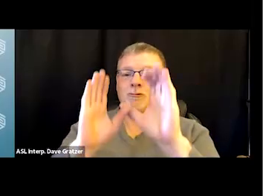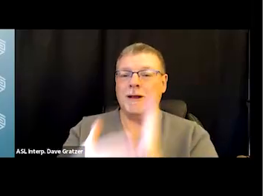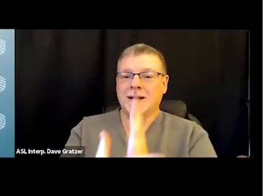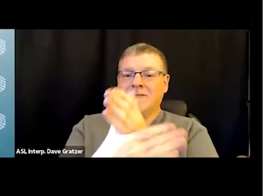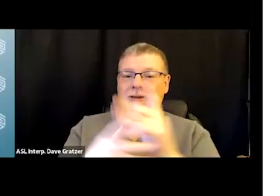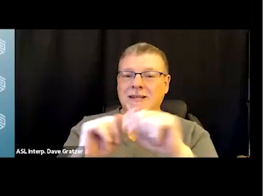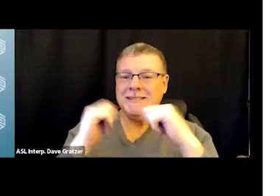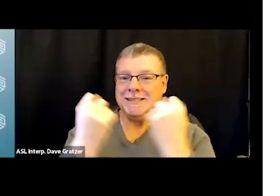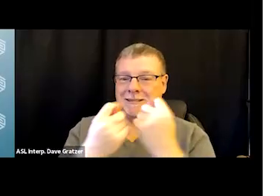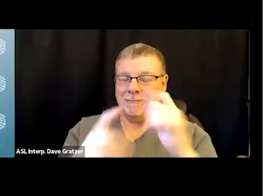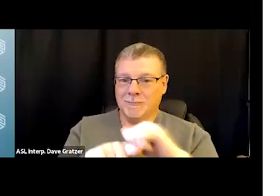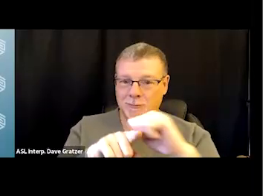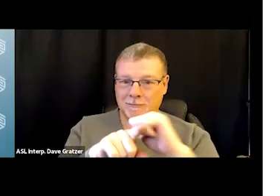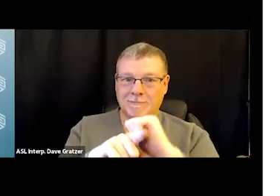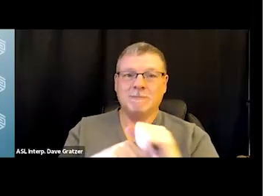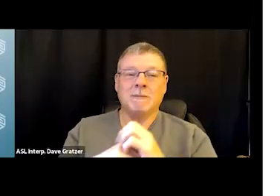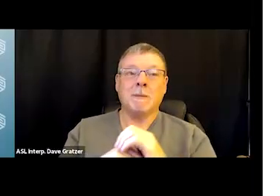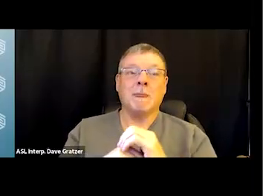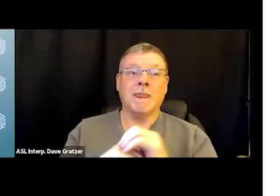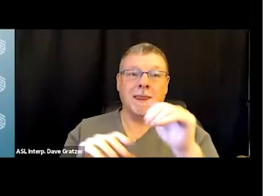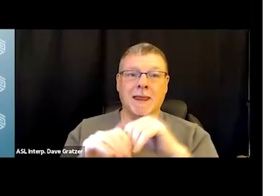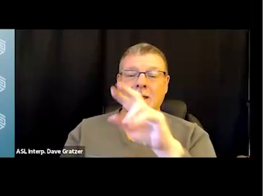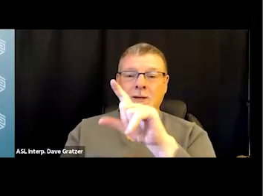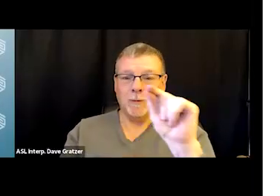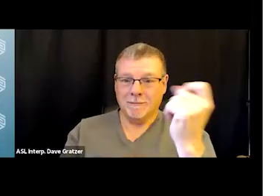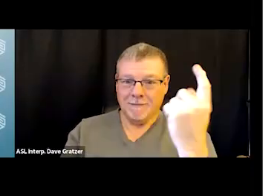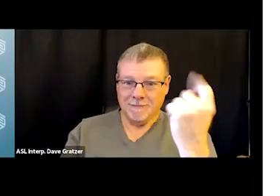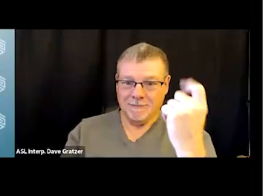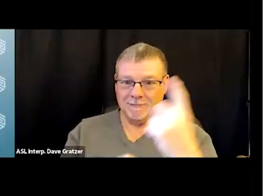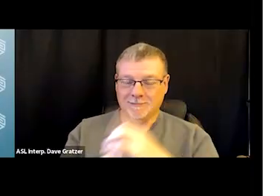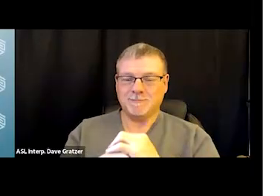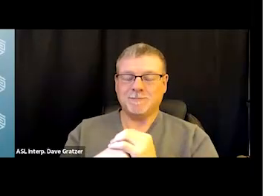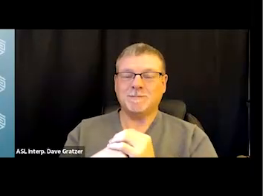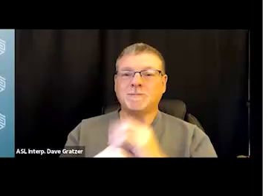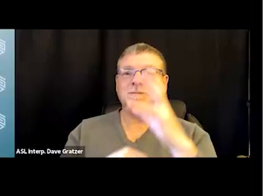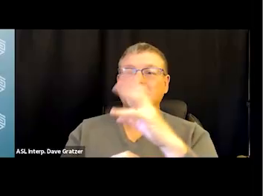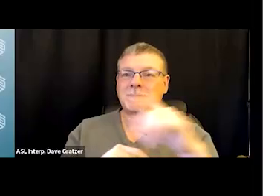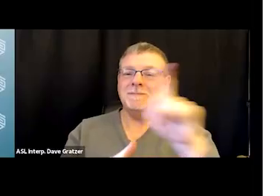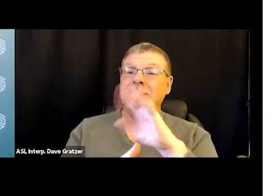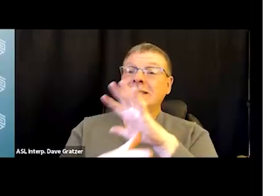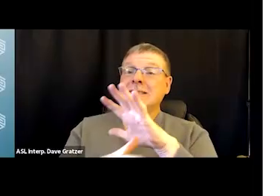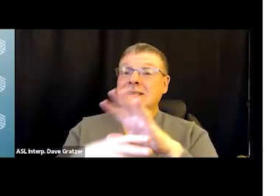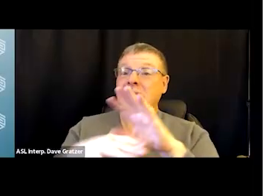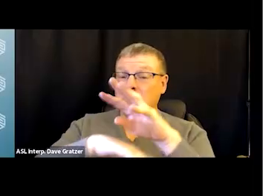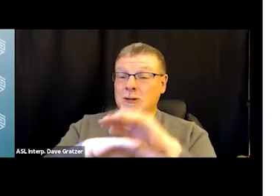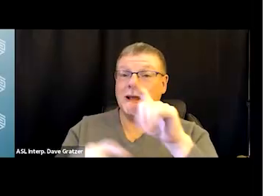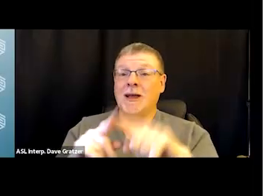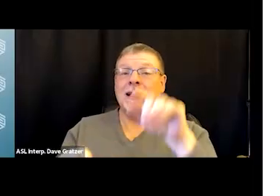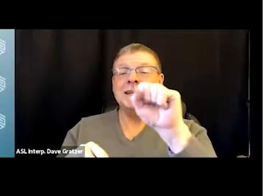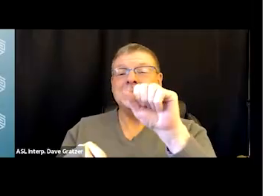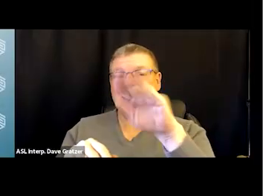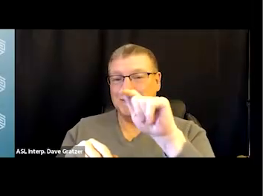Team training in 2011, and she is a senior consultant with SAMHSA's GAINS Center, and